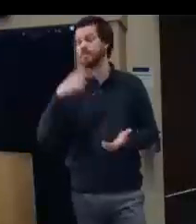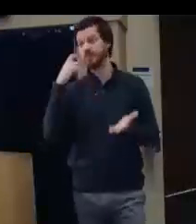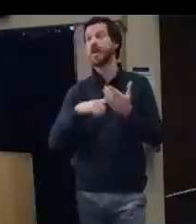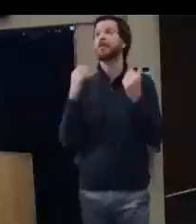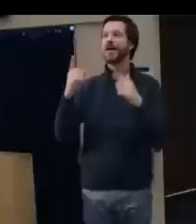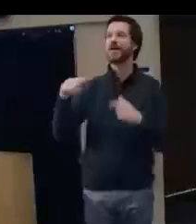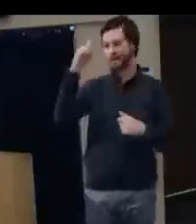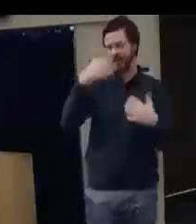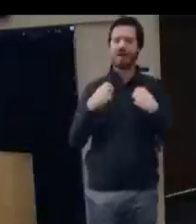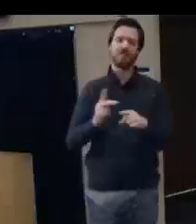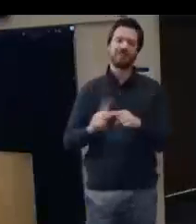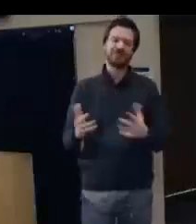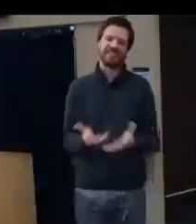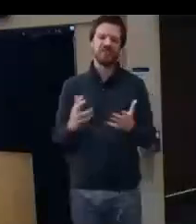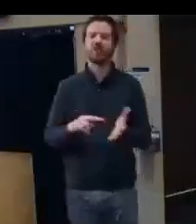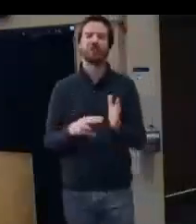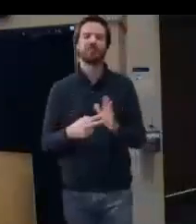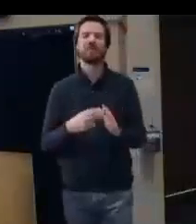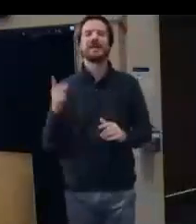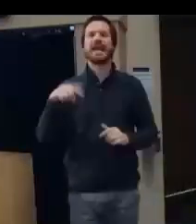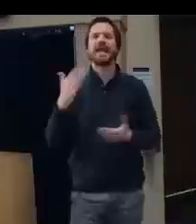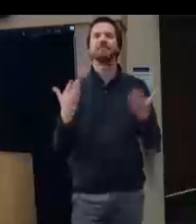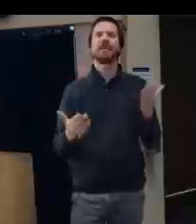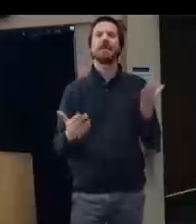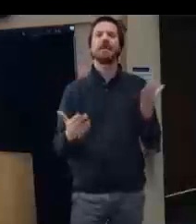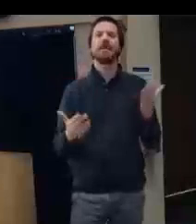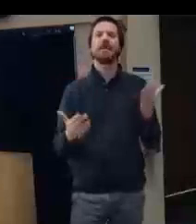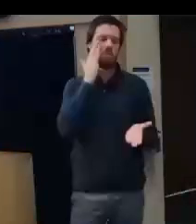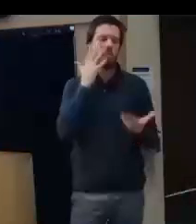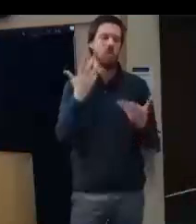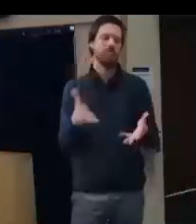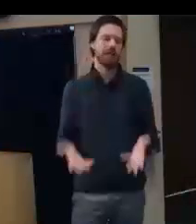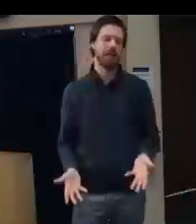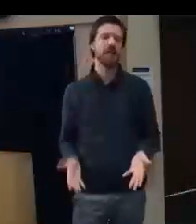are mental health professionals this may be less new information for you but I thought it might